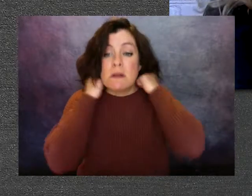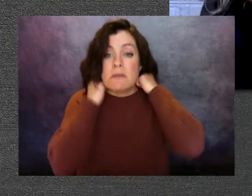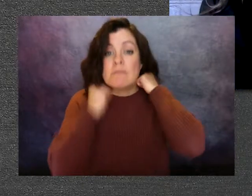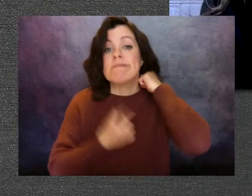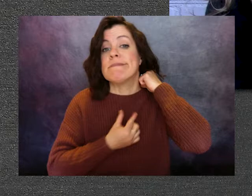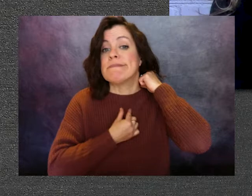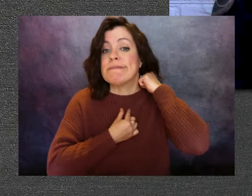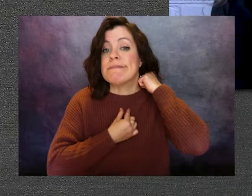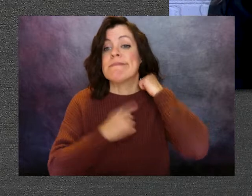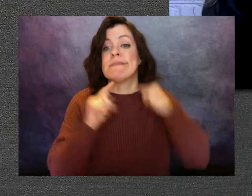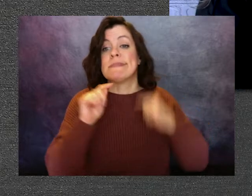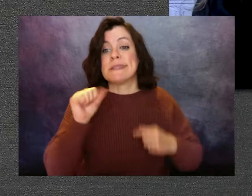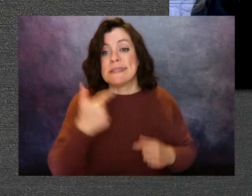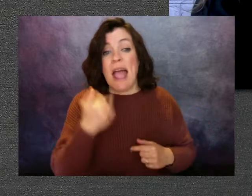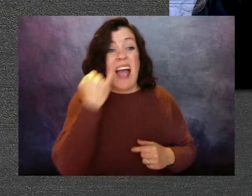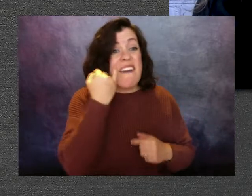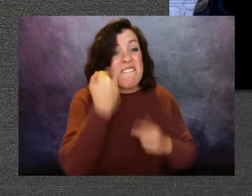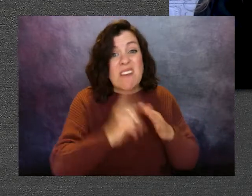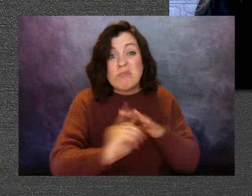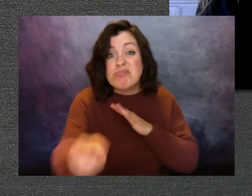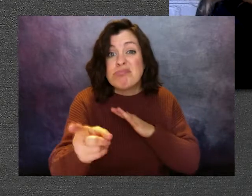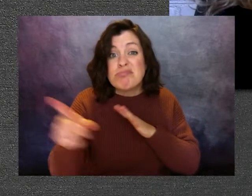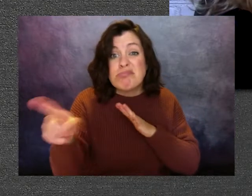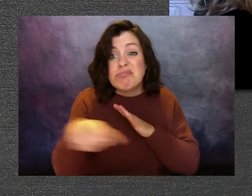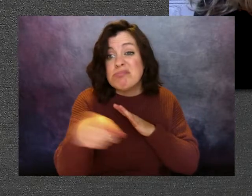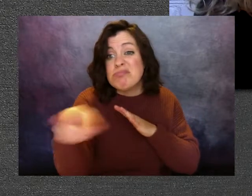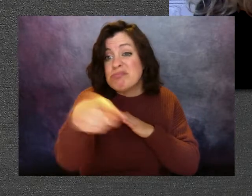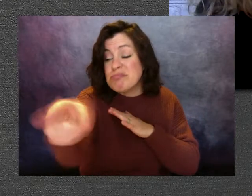The tag helps the cat get returned to its family.